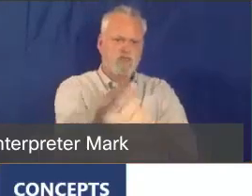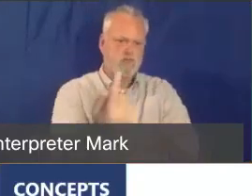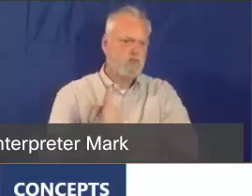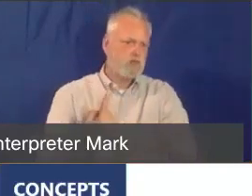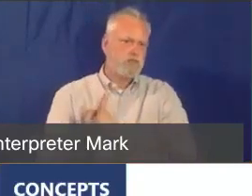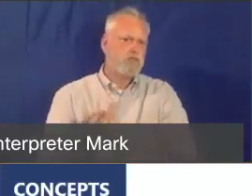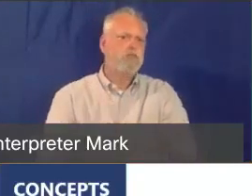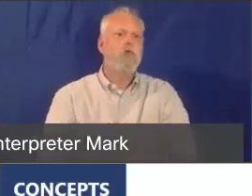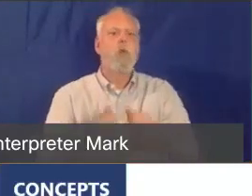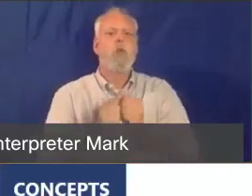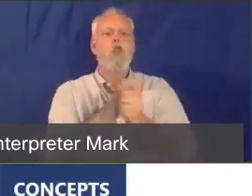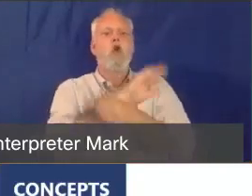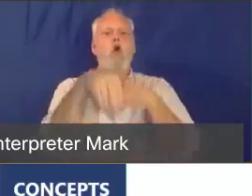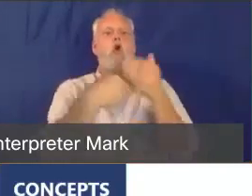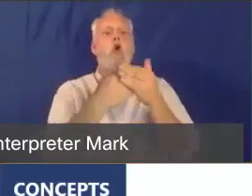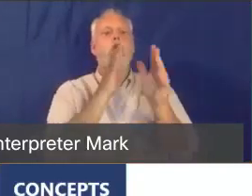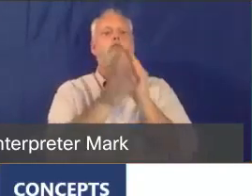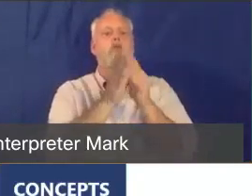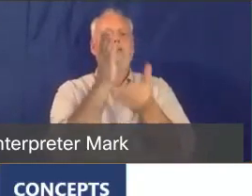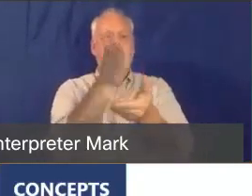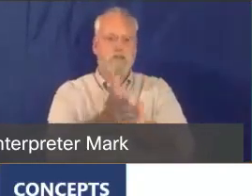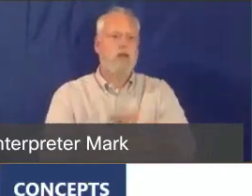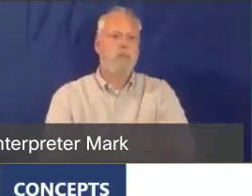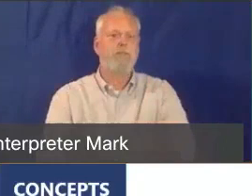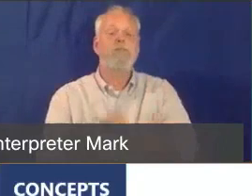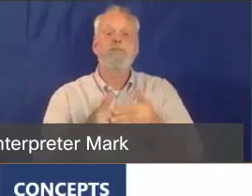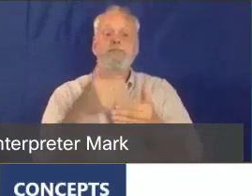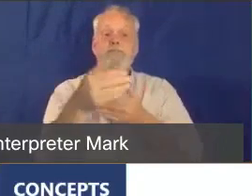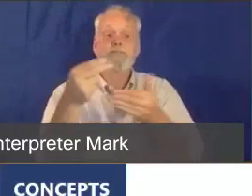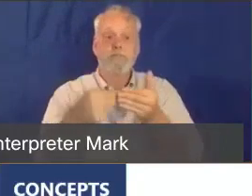To continue to the next slide. So we've.